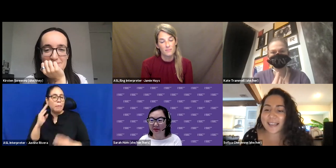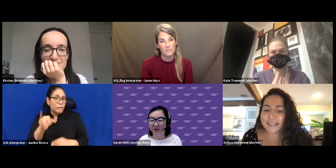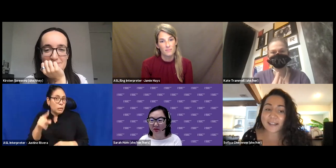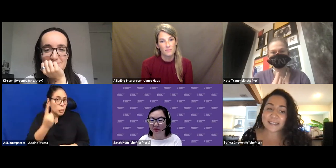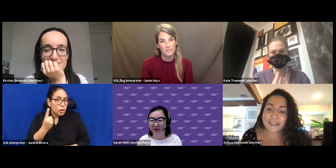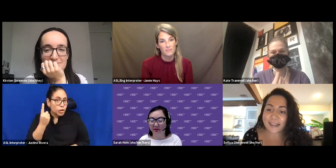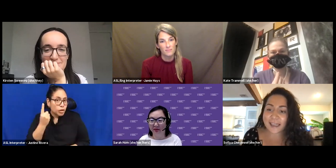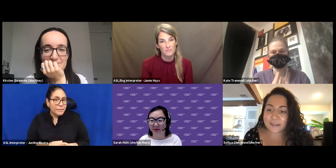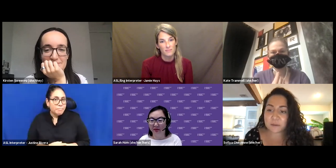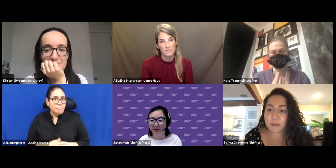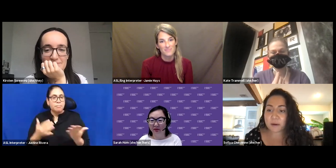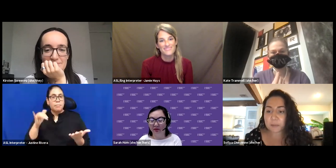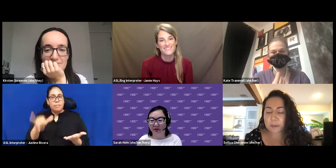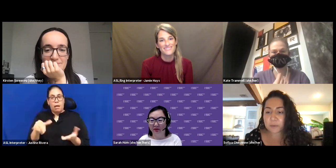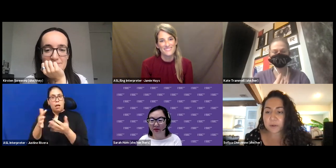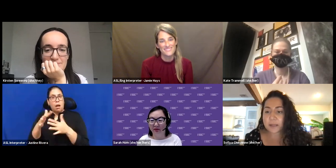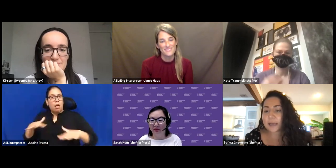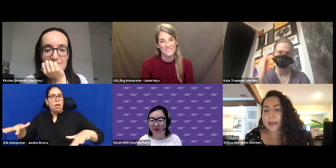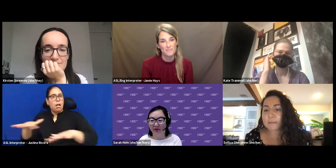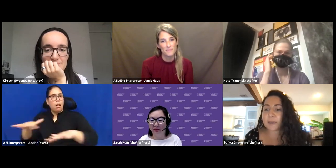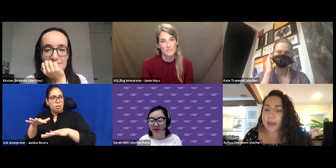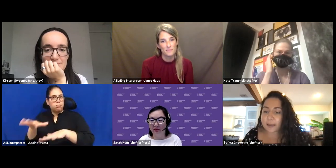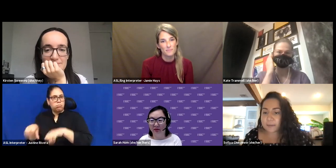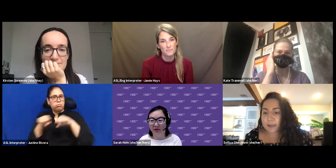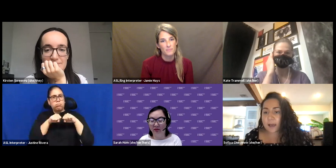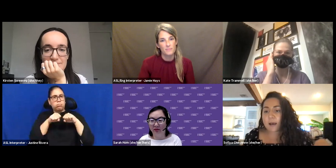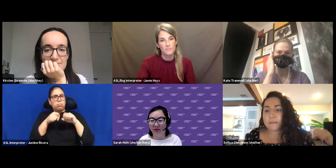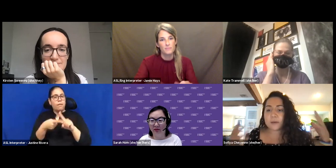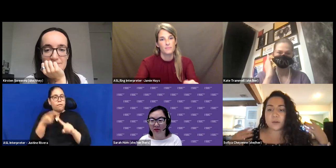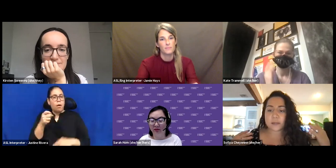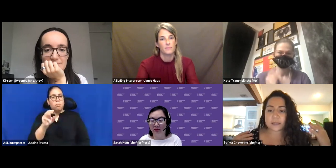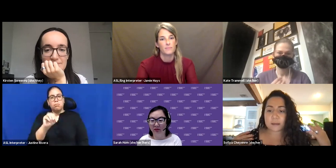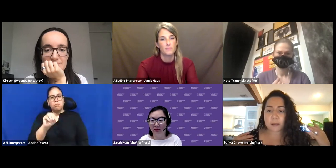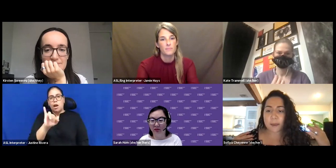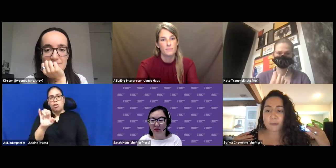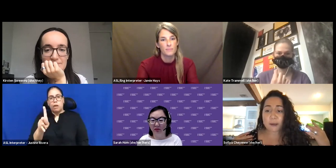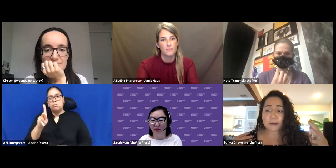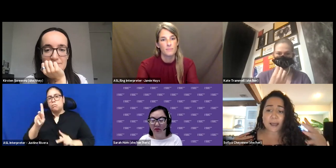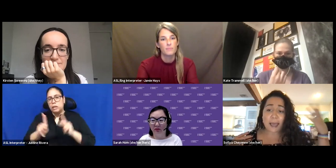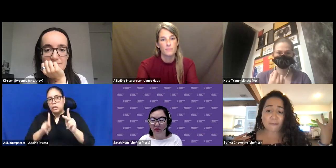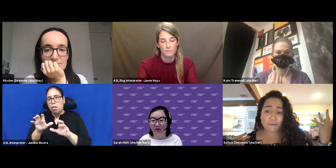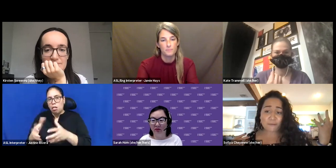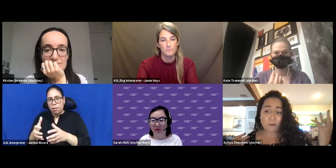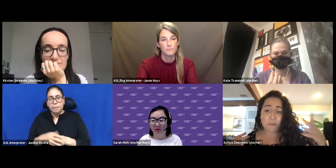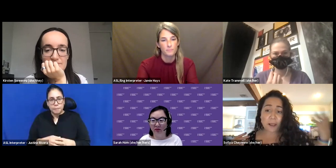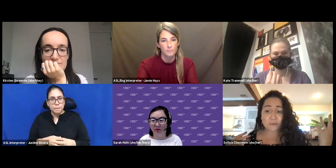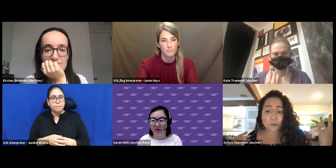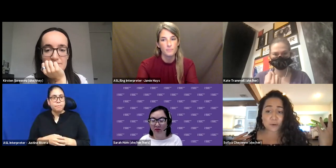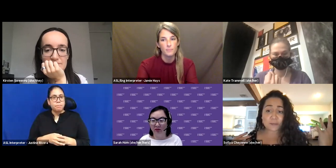that's the unceded Land of the Merrick people. And behind me, you can see in my background, half of over my left shoulder is